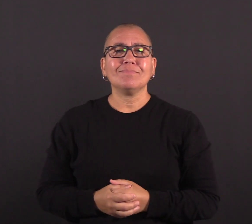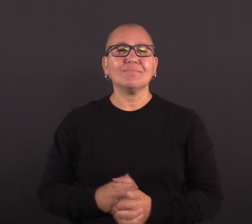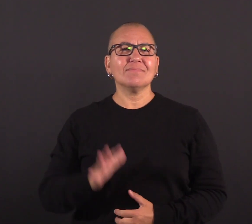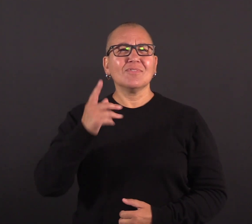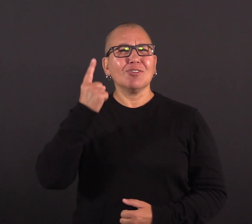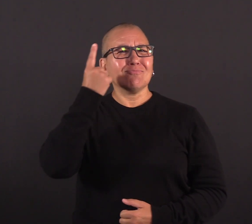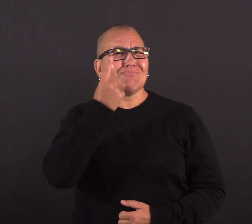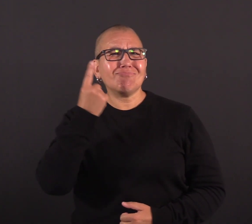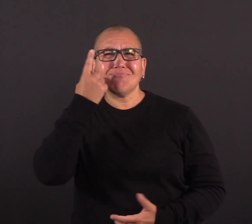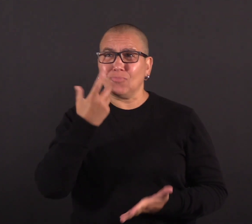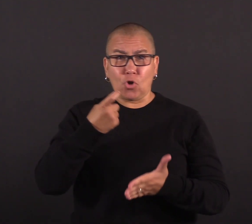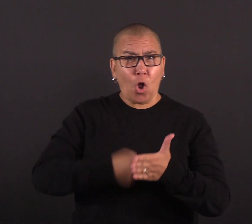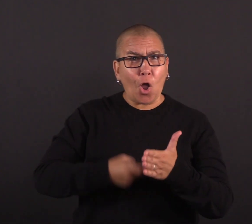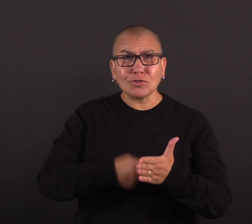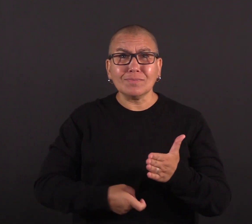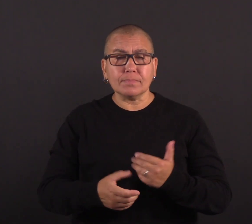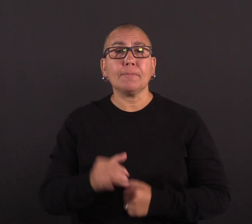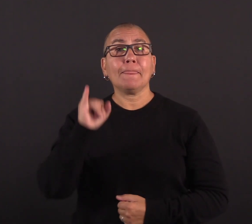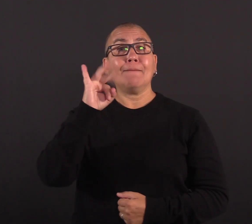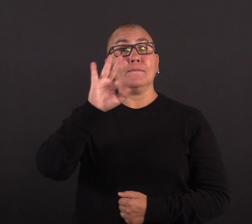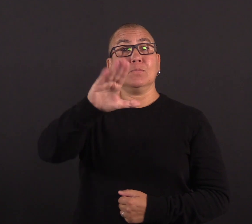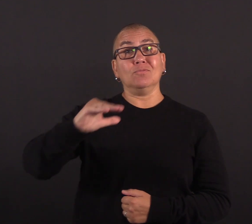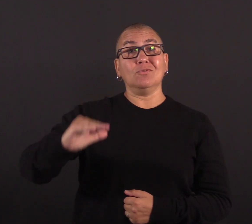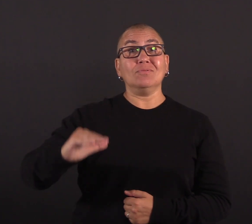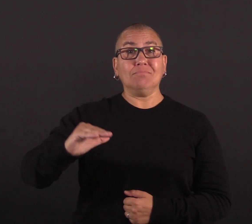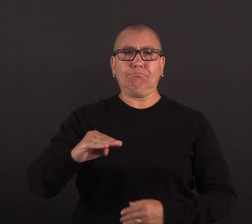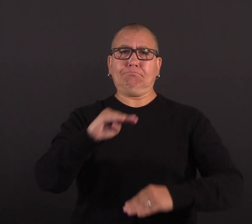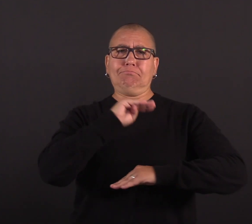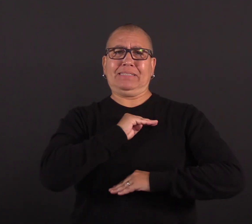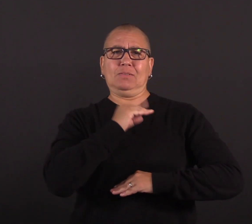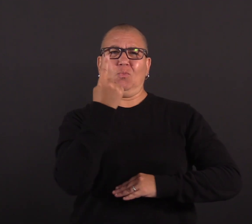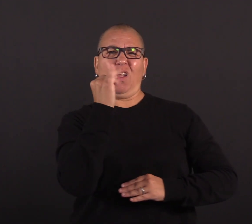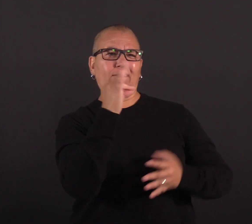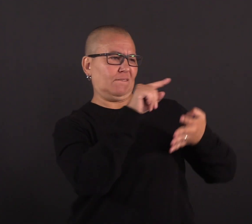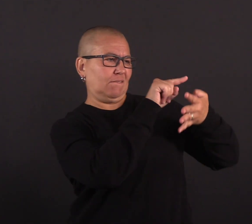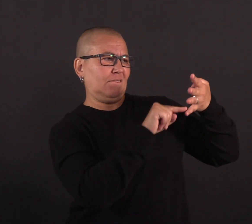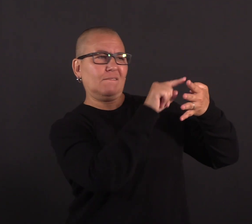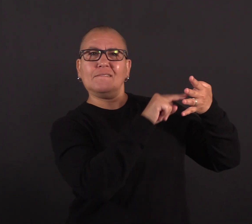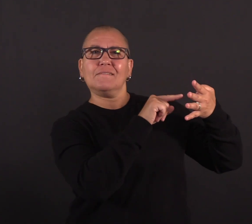Q: What is the cost? A: If your child meets one of the VFC eligibility